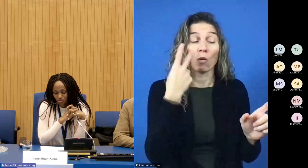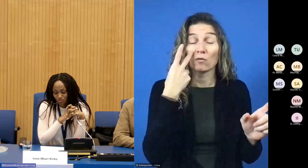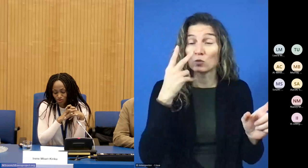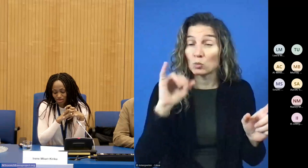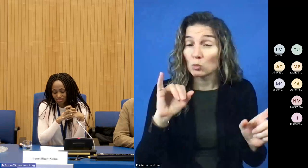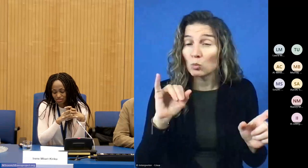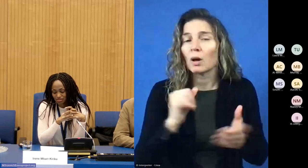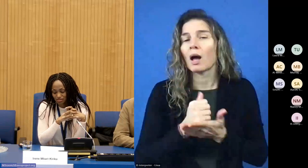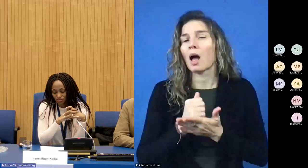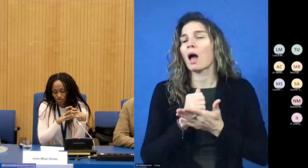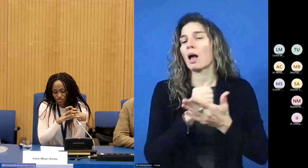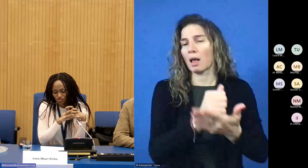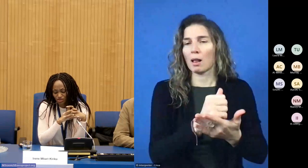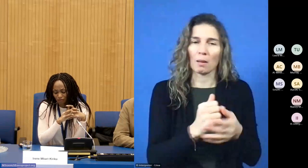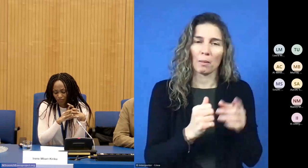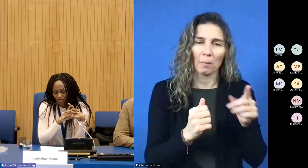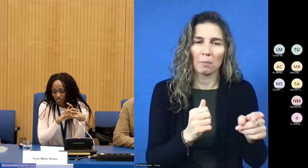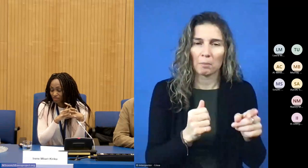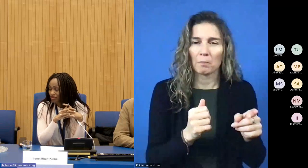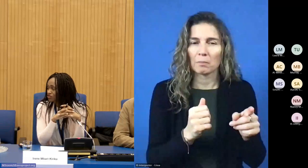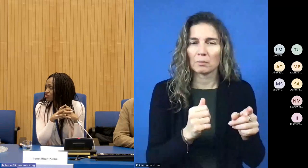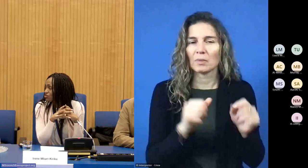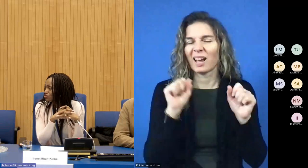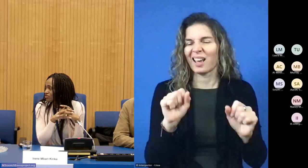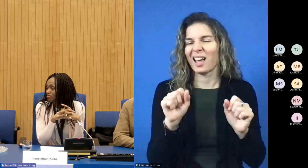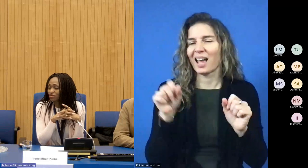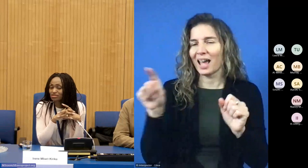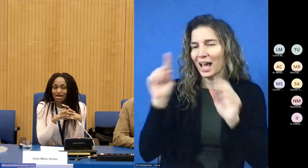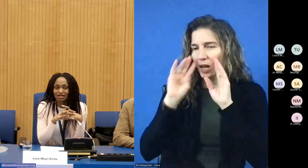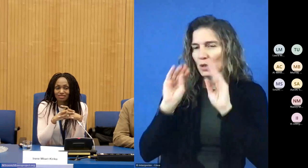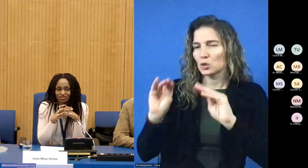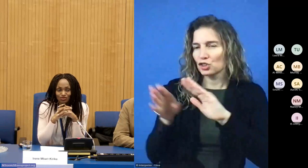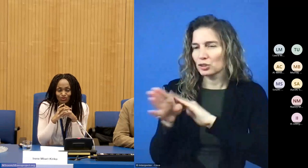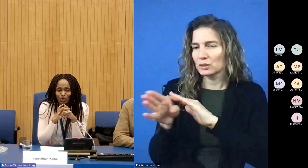to be able to access education. Something interesting you talked about, was access to